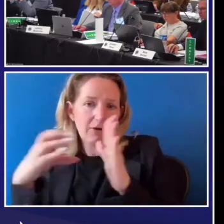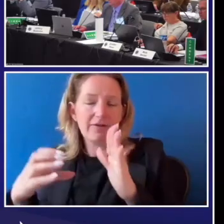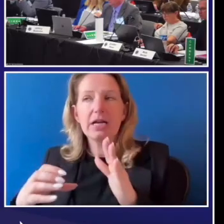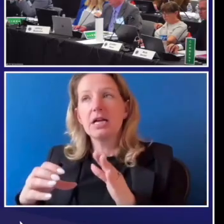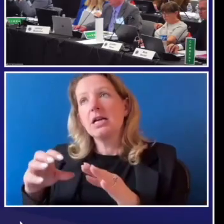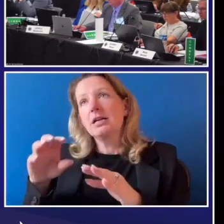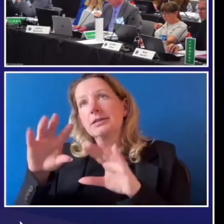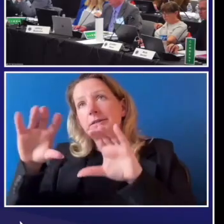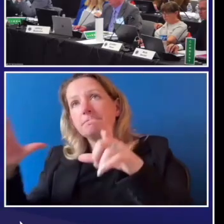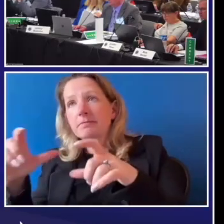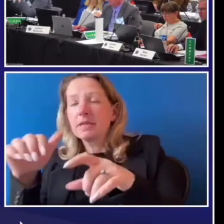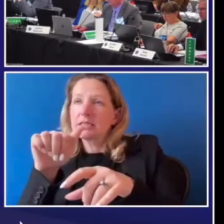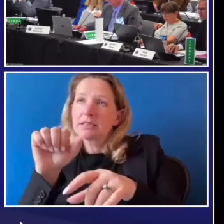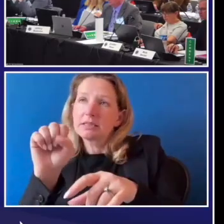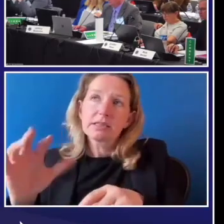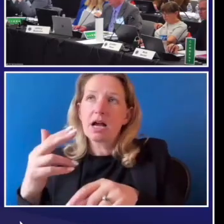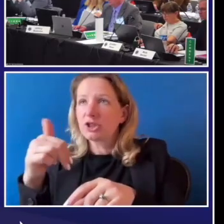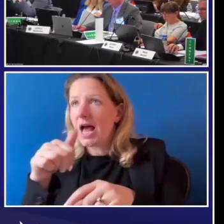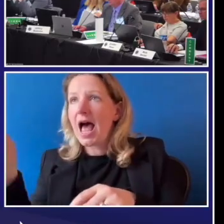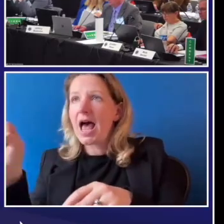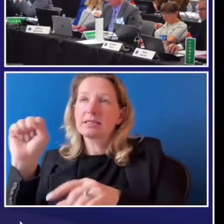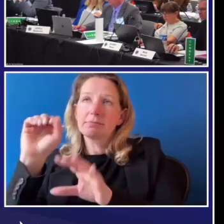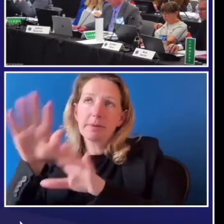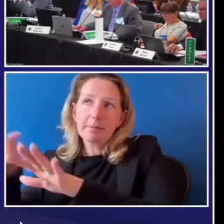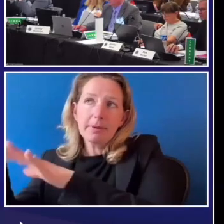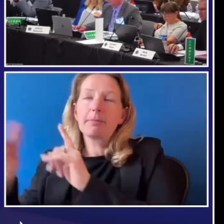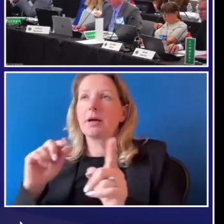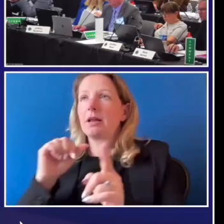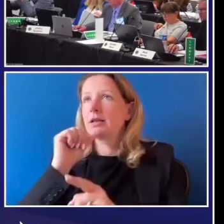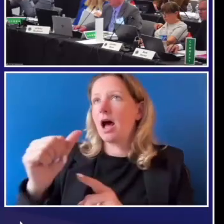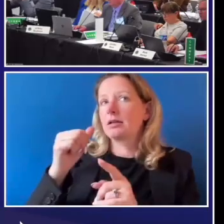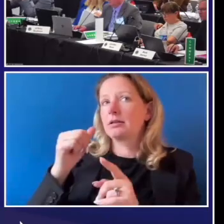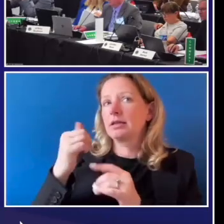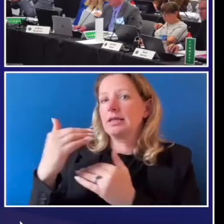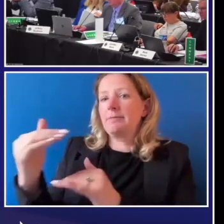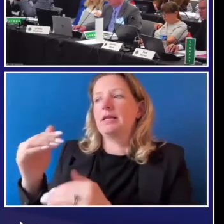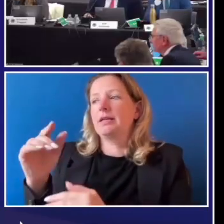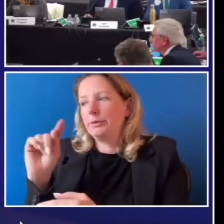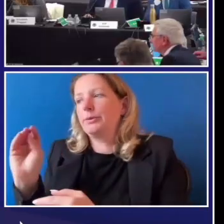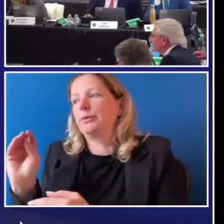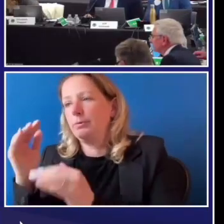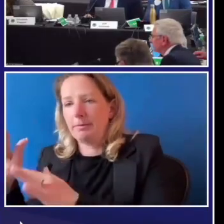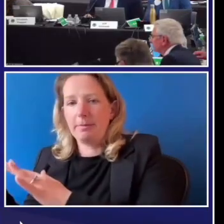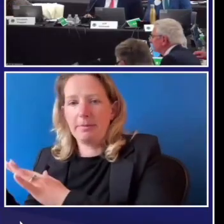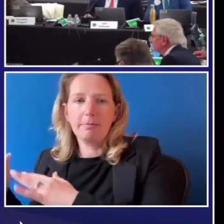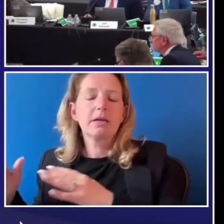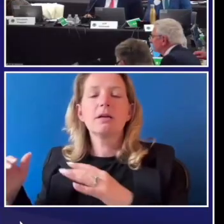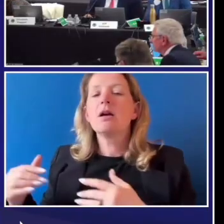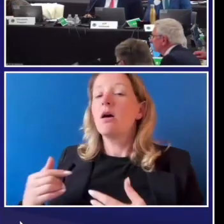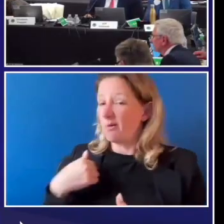but not limited to X, Y, Z. Does that make sense? Yeah, I think it makes sense. I mean, I think we could probably look at adding some clarification